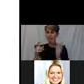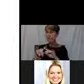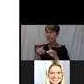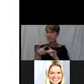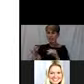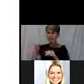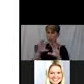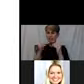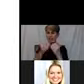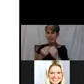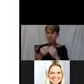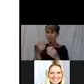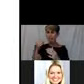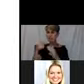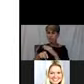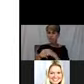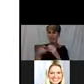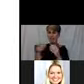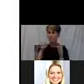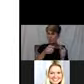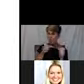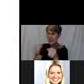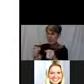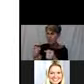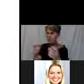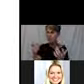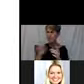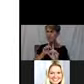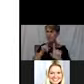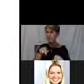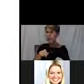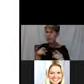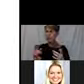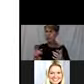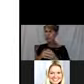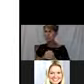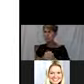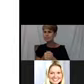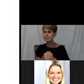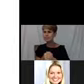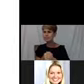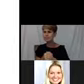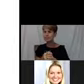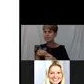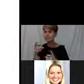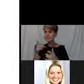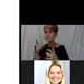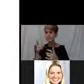and their responses is everything that they do. Then you have to determine your scope of practice.